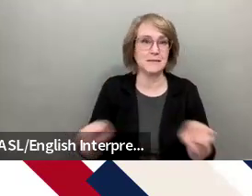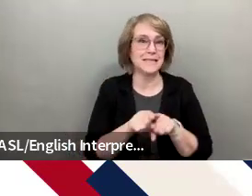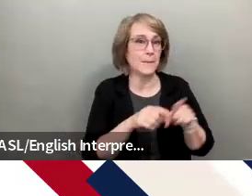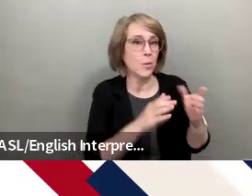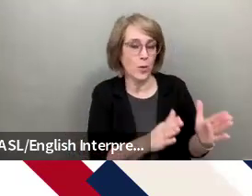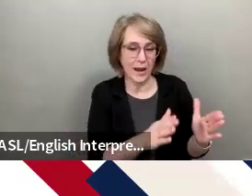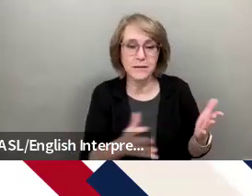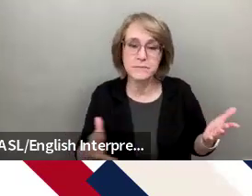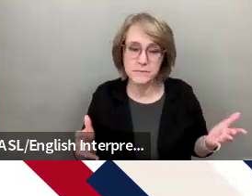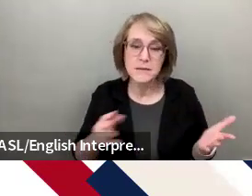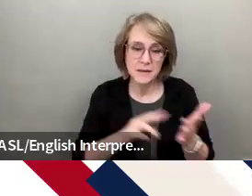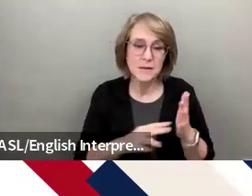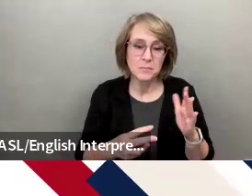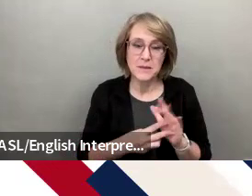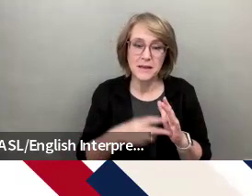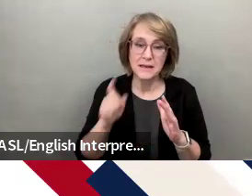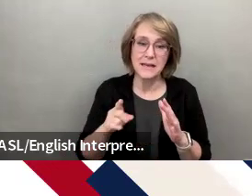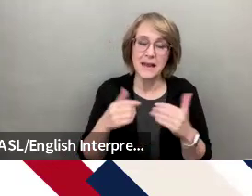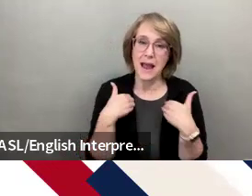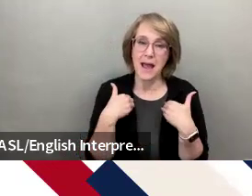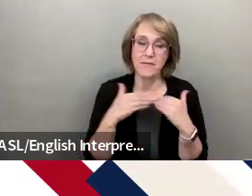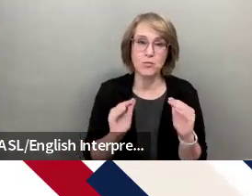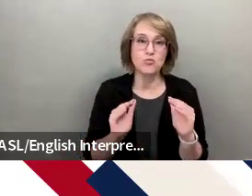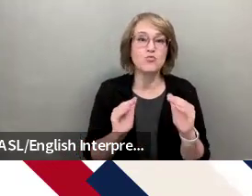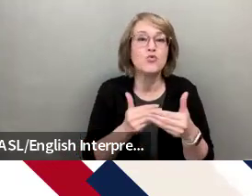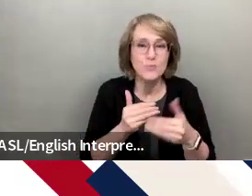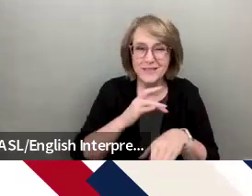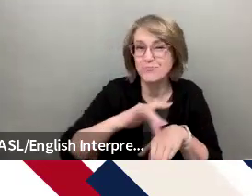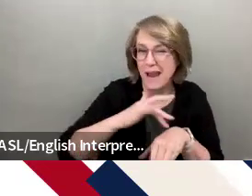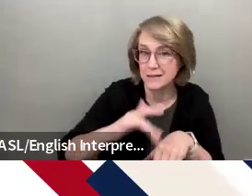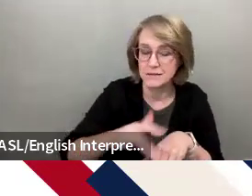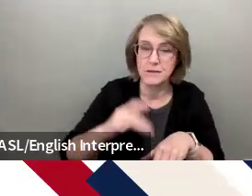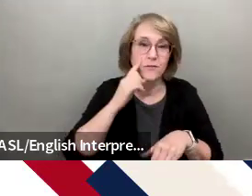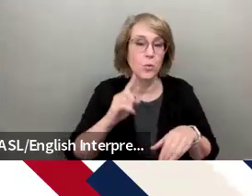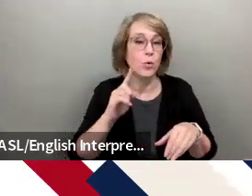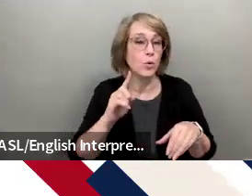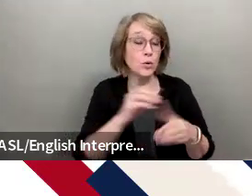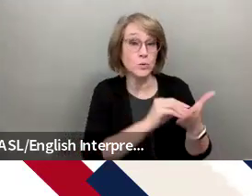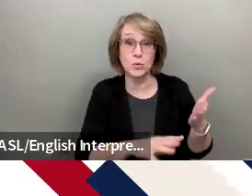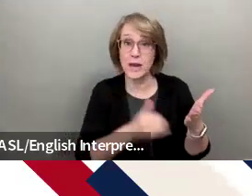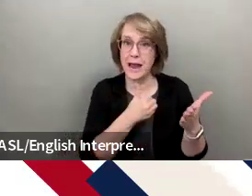FOR THE STUDENT TO HAVE THE CHANCE TO FEEL AND EXPERIENCE WHAT THIS LOOKS LIKE